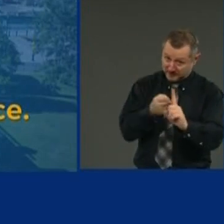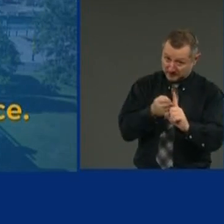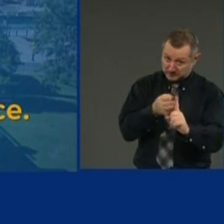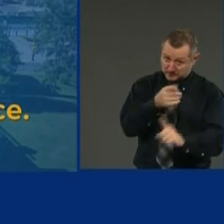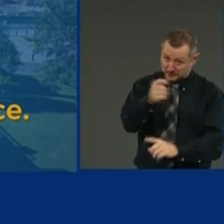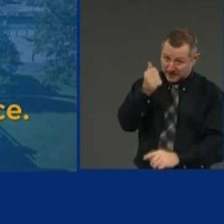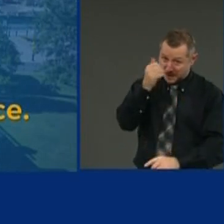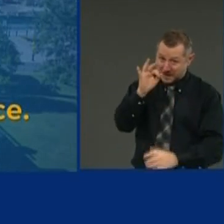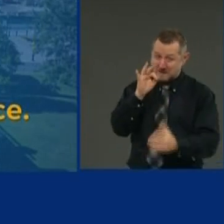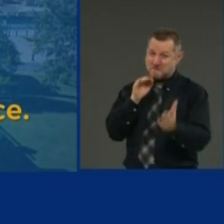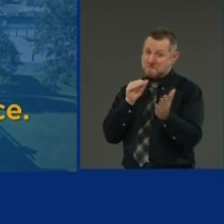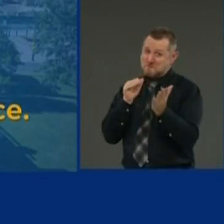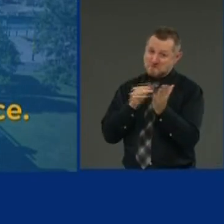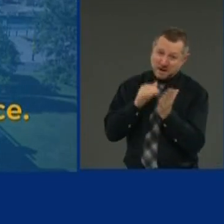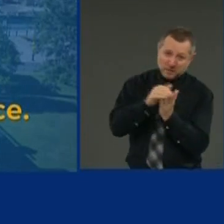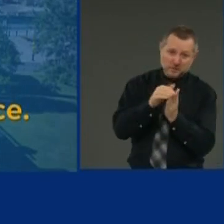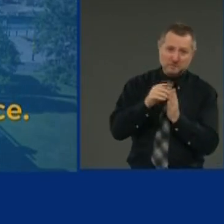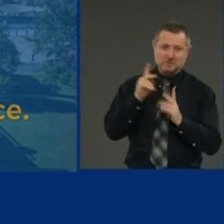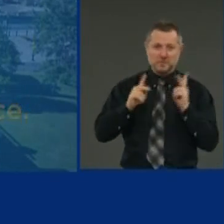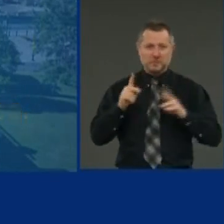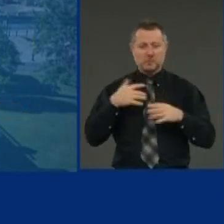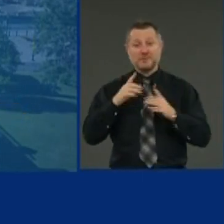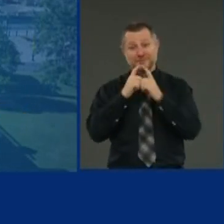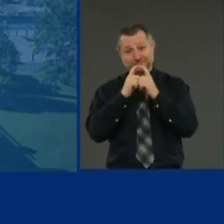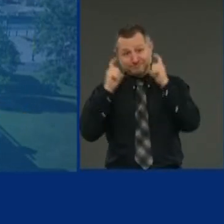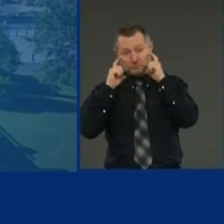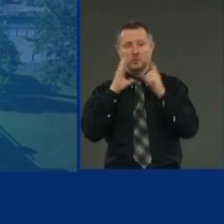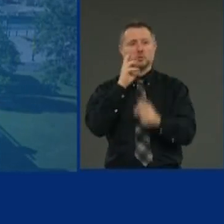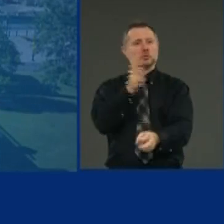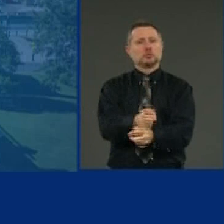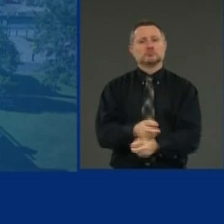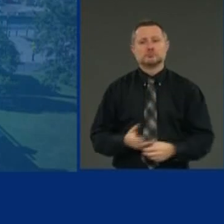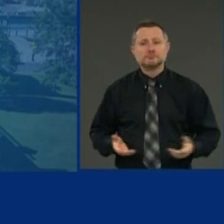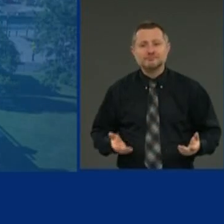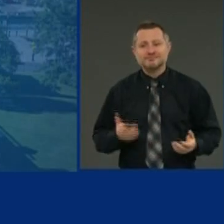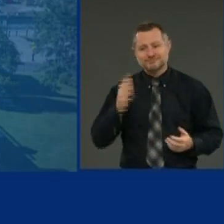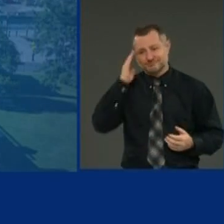THE ADVICE. GETTING 19 MILLION PEOPLE TO DO